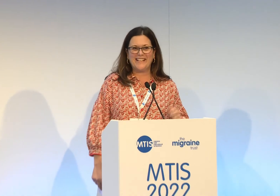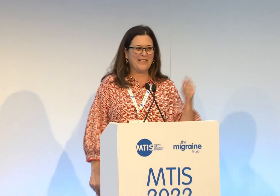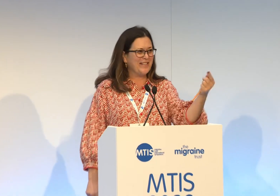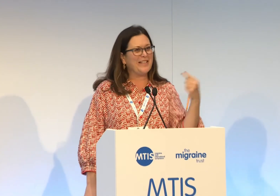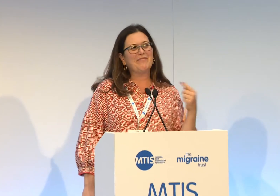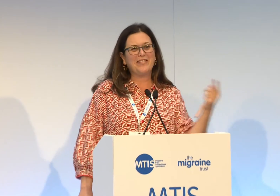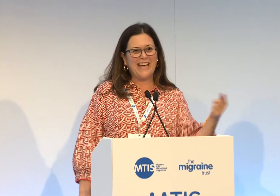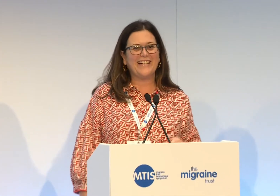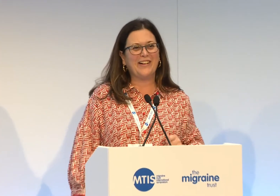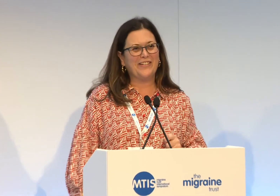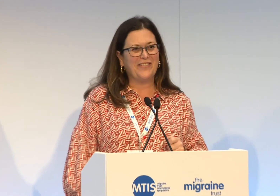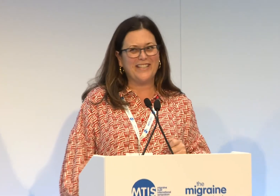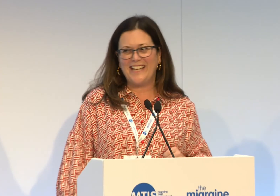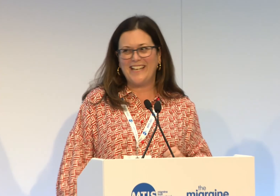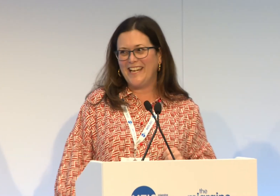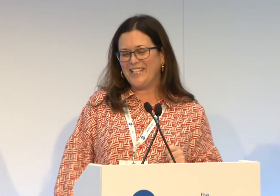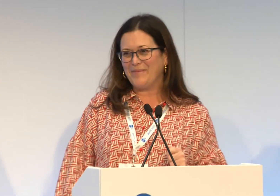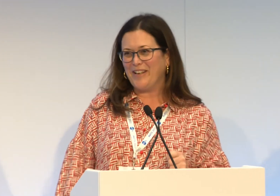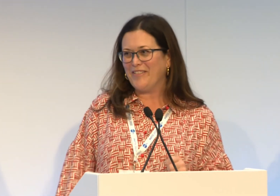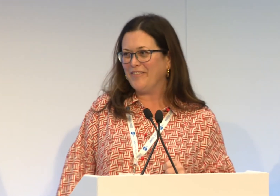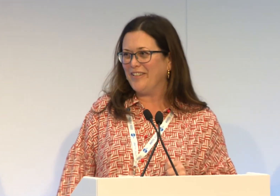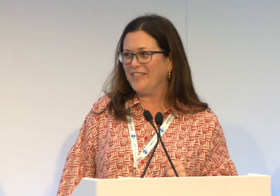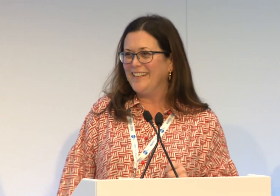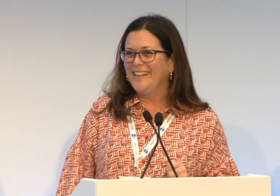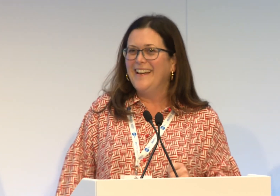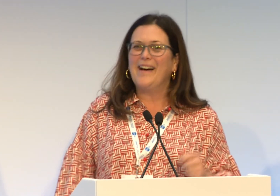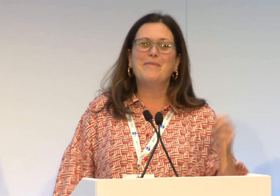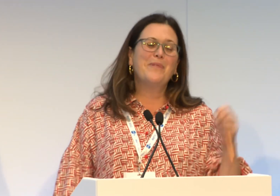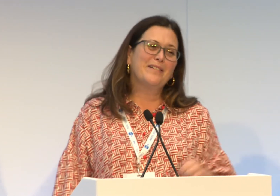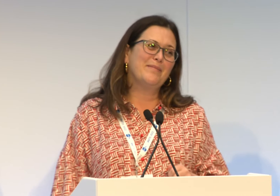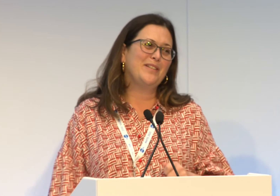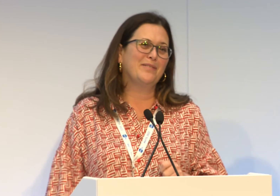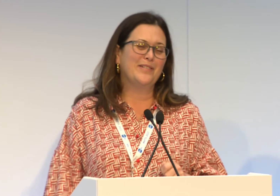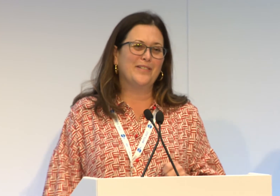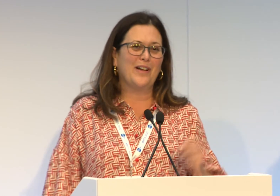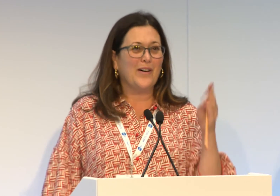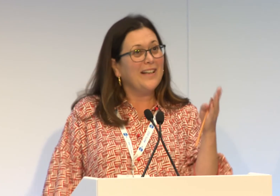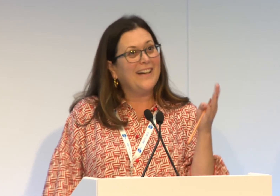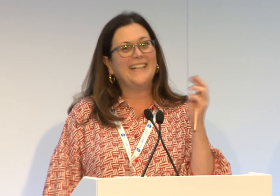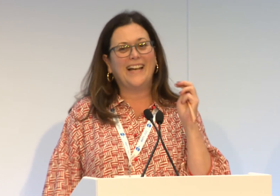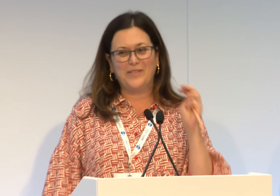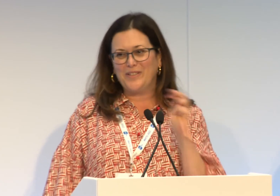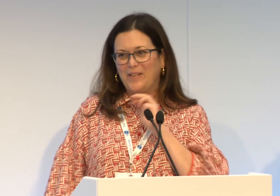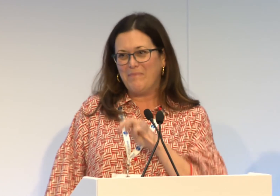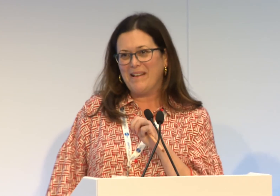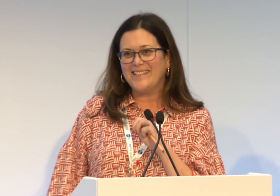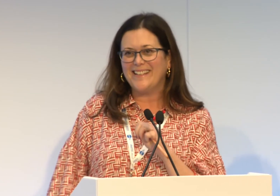So you'll see them rotating on and off the stage as we go through. Welcome to you all online and also in person.